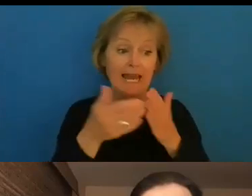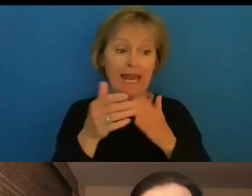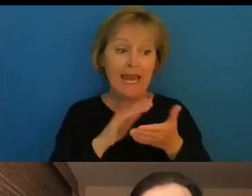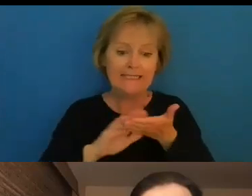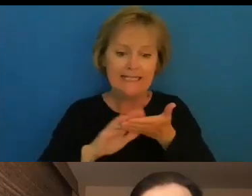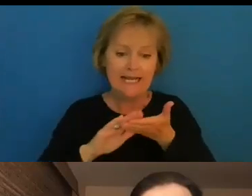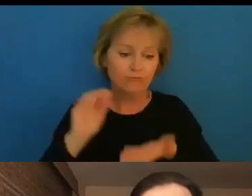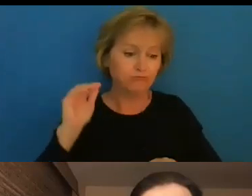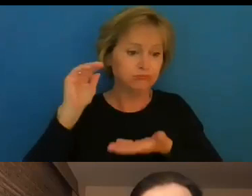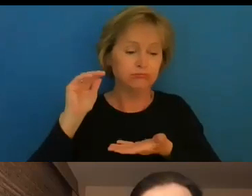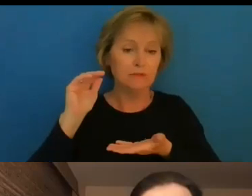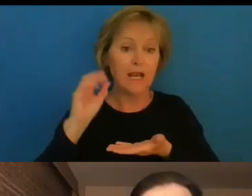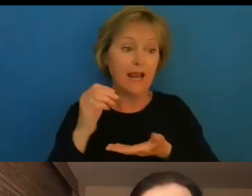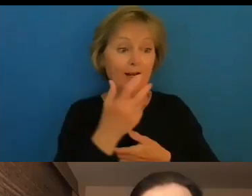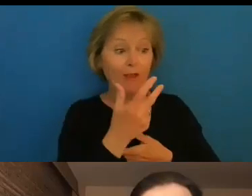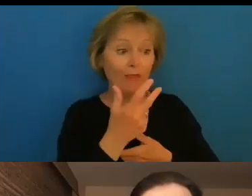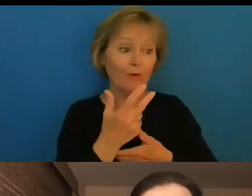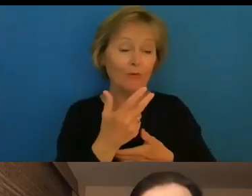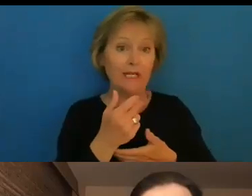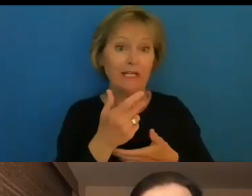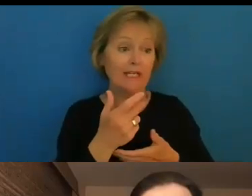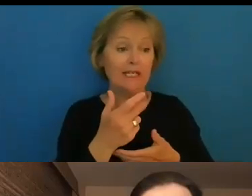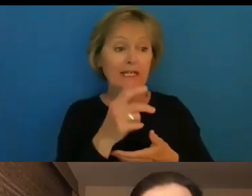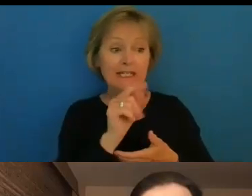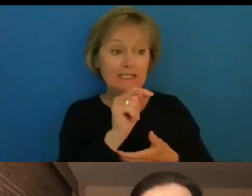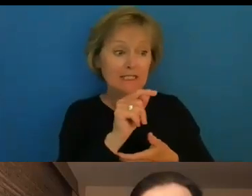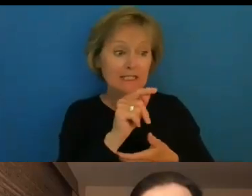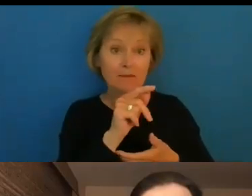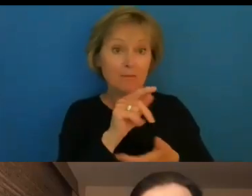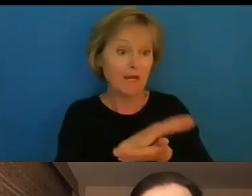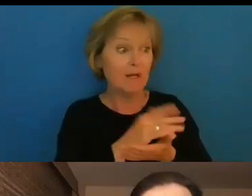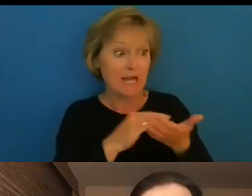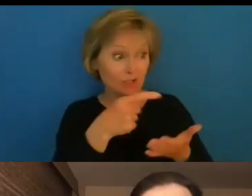and three-ply to six-ply tissue paper it's nice for you to have variety, right?